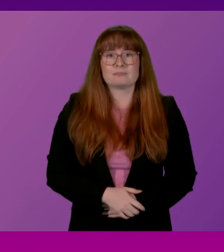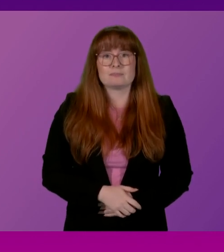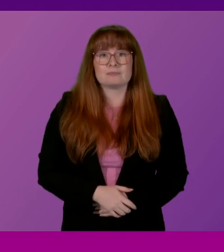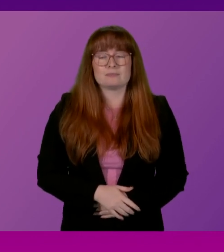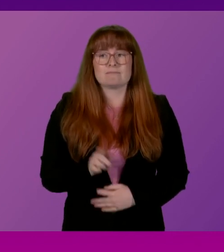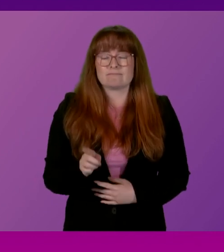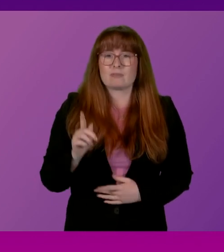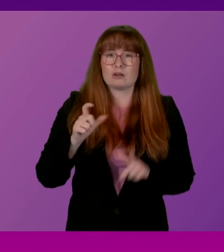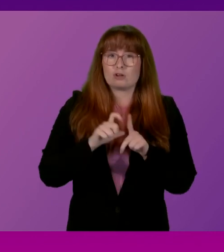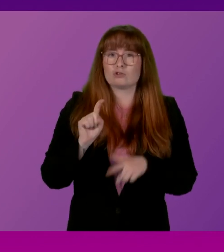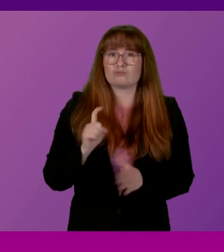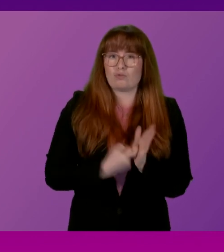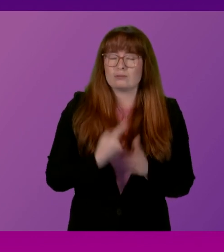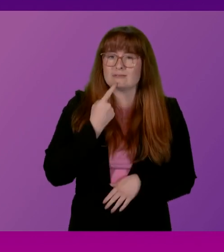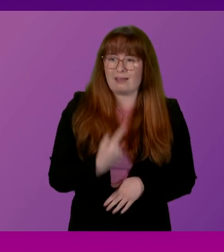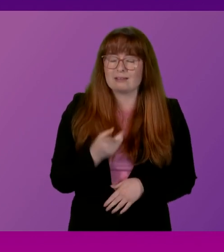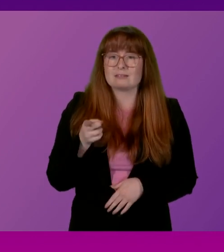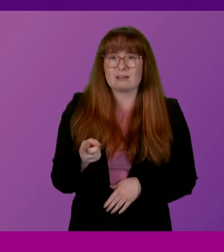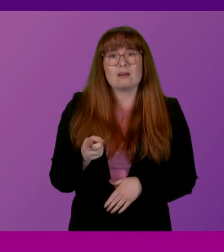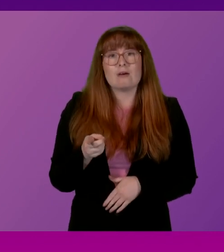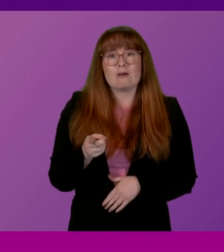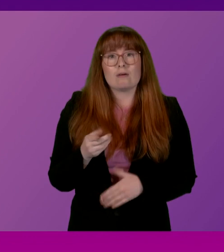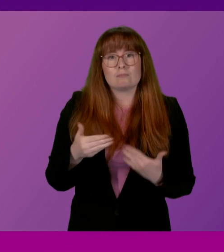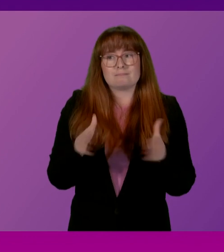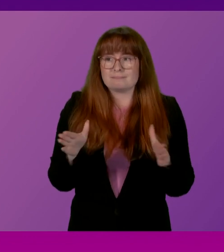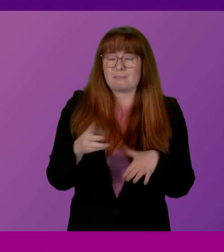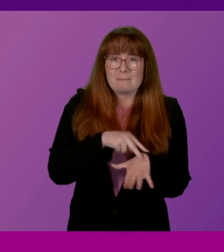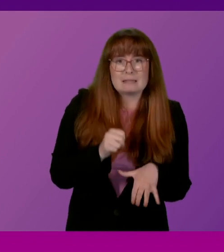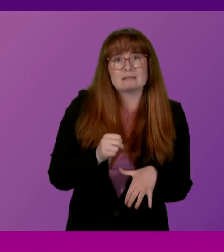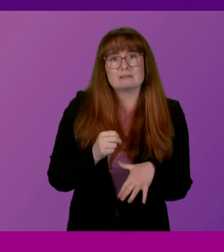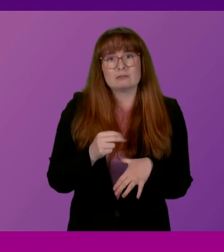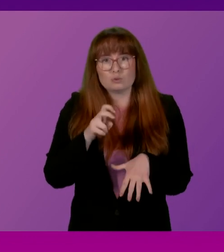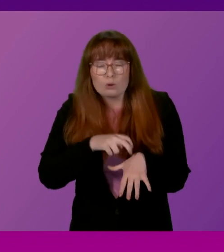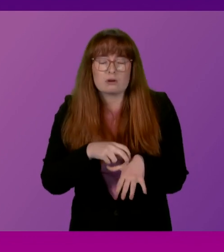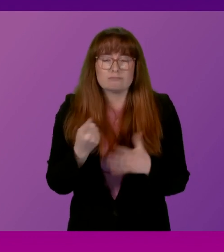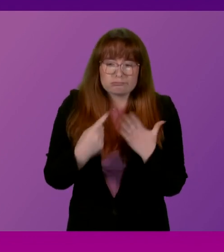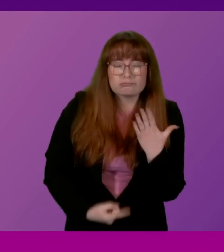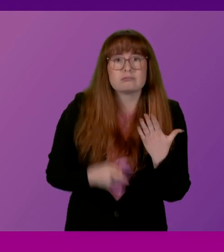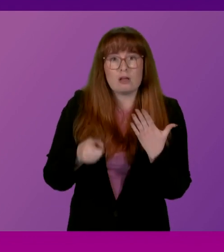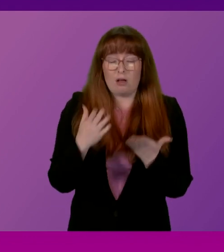Douglas Ross says that public services across Scotland are facing funding pressures.